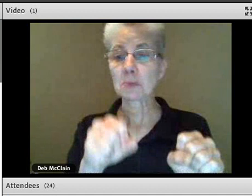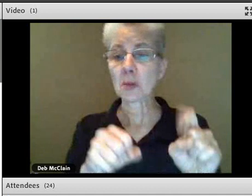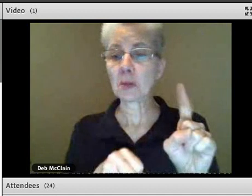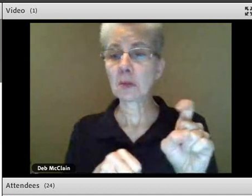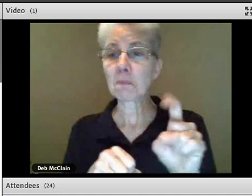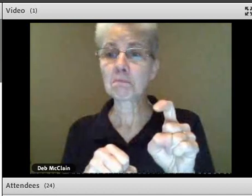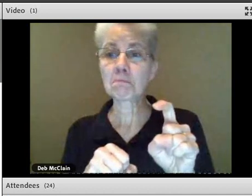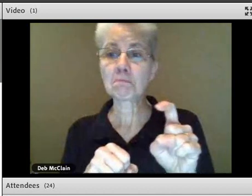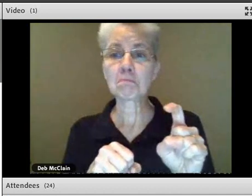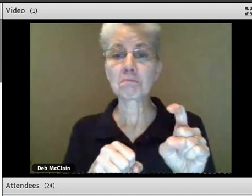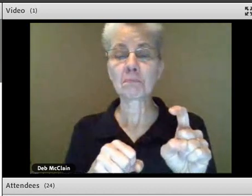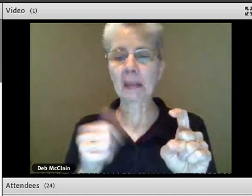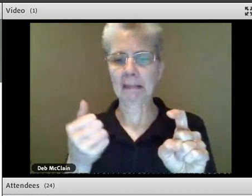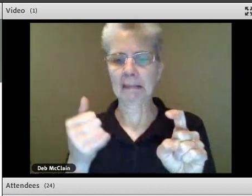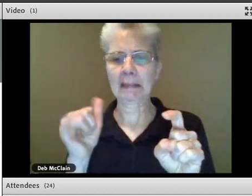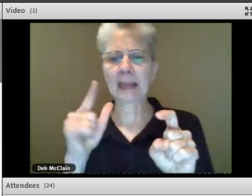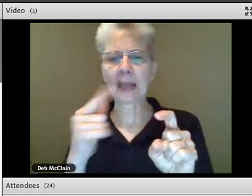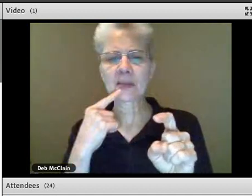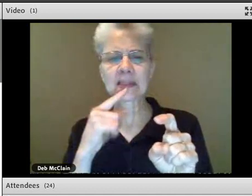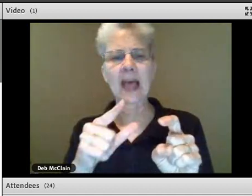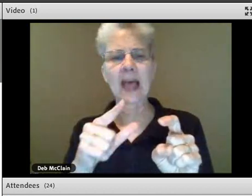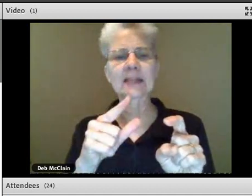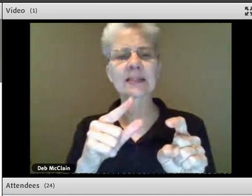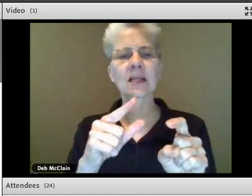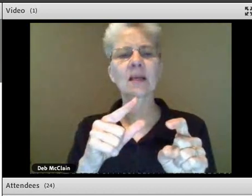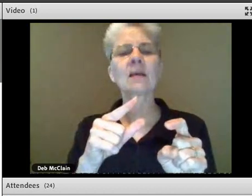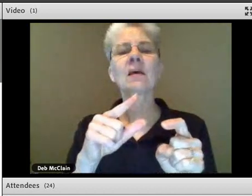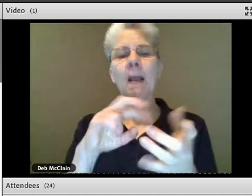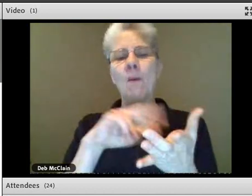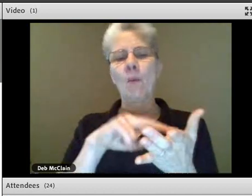Gail mentions that LMS stands for Learning Management System. Correct.